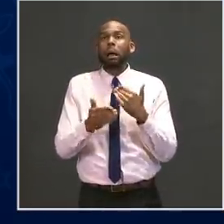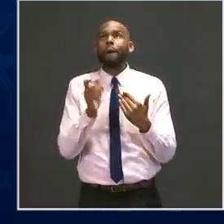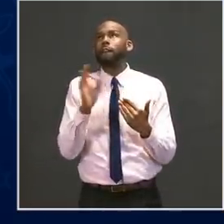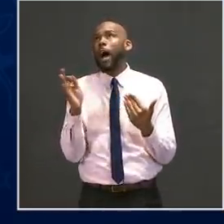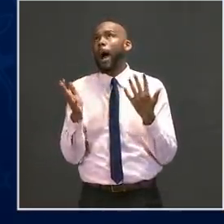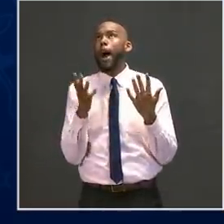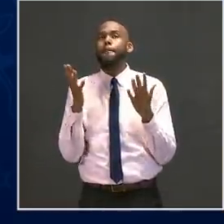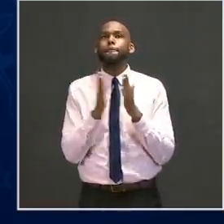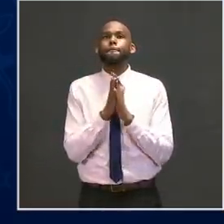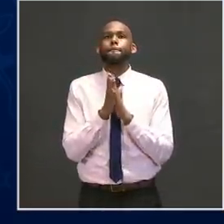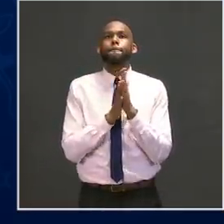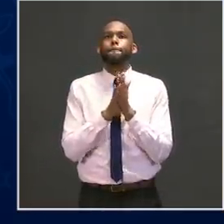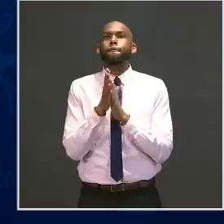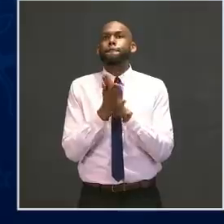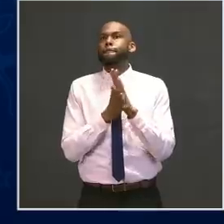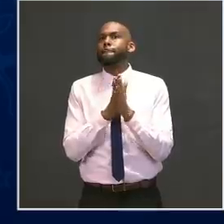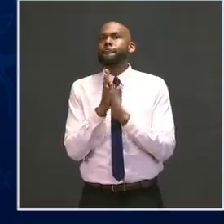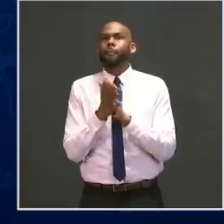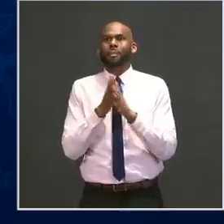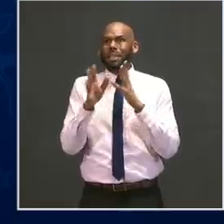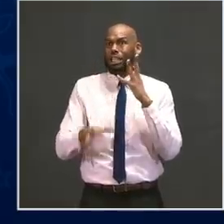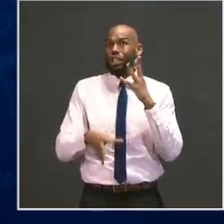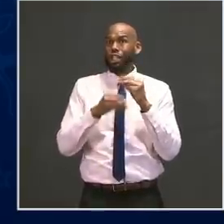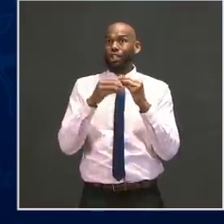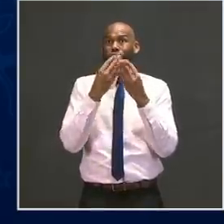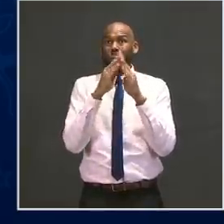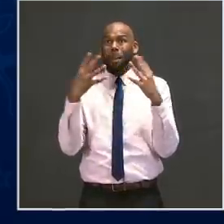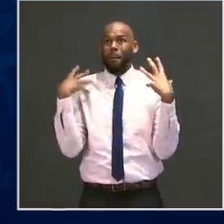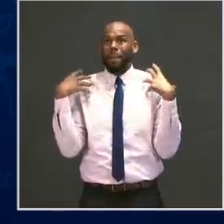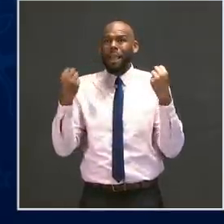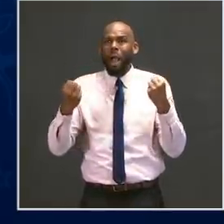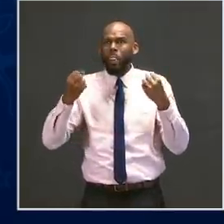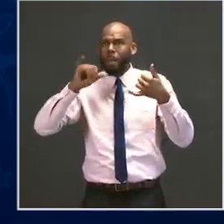no decisions have been made around additional public health measures that would delay --